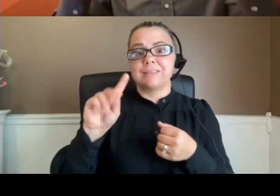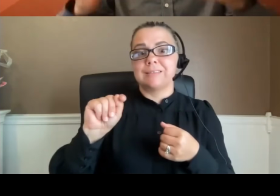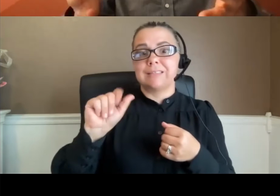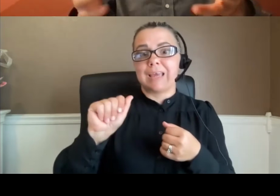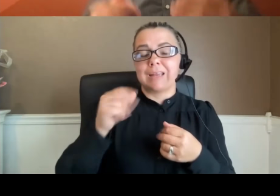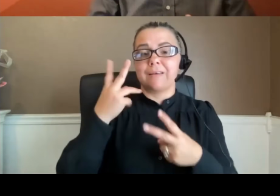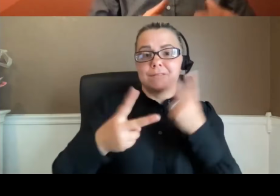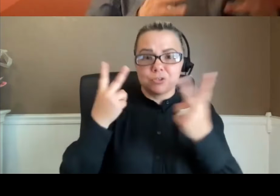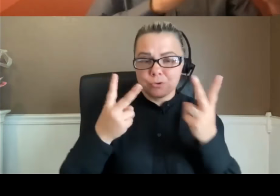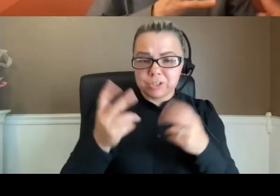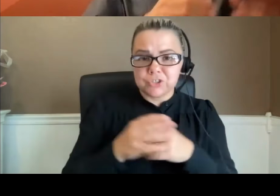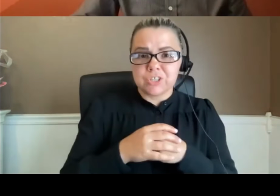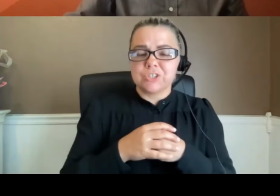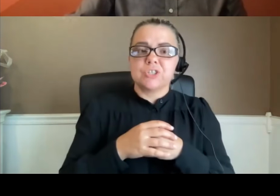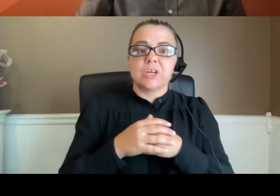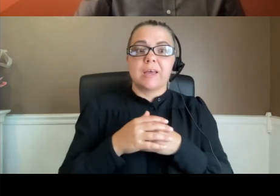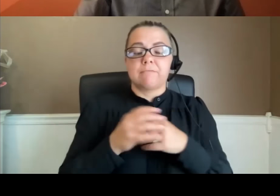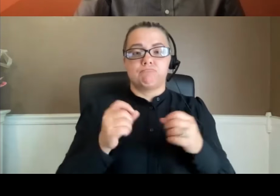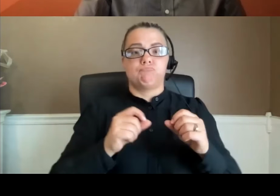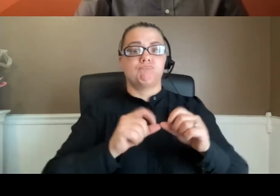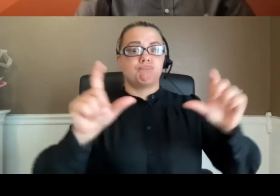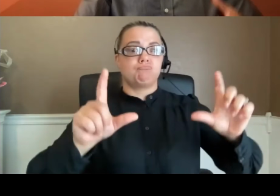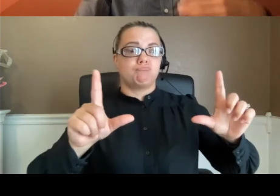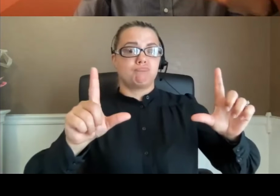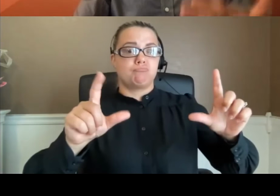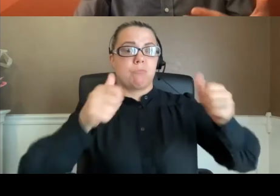and you're putting it on a website or you're going to be displaying this somehow, this